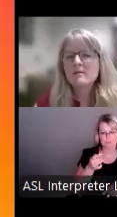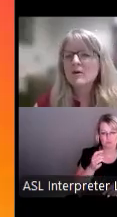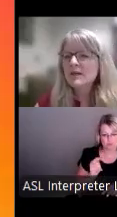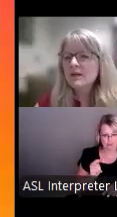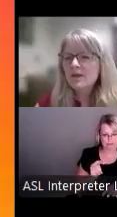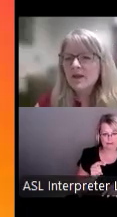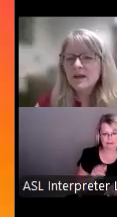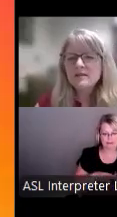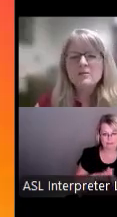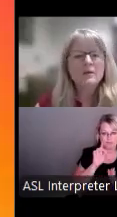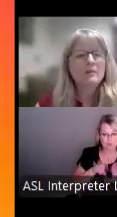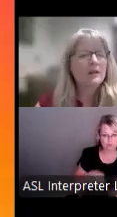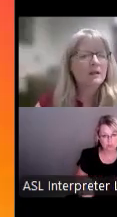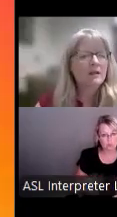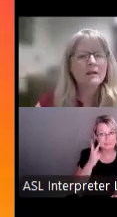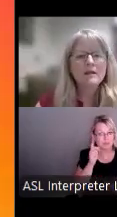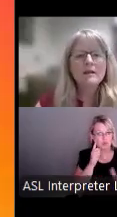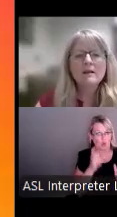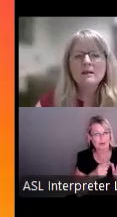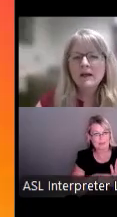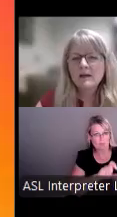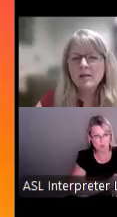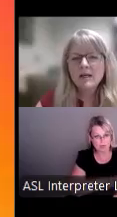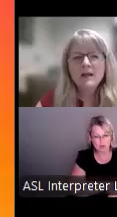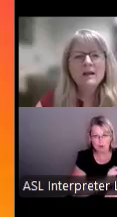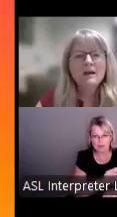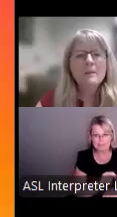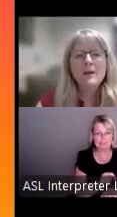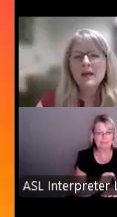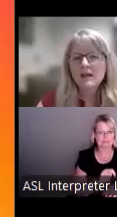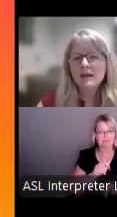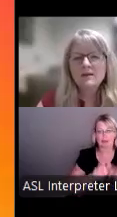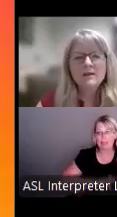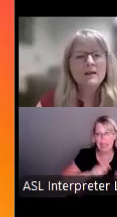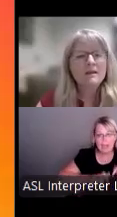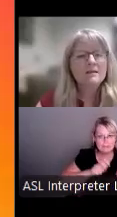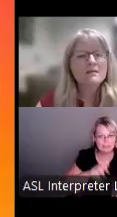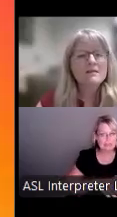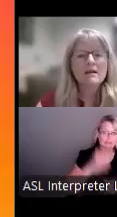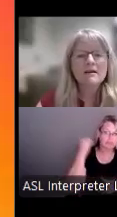them working on that would be climbing, banging things,